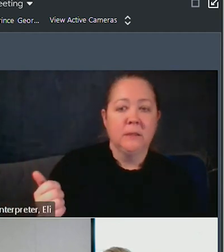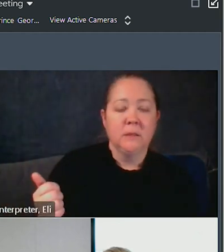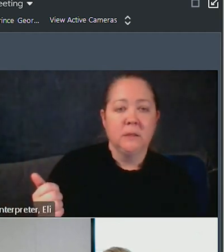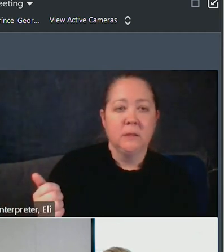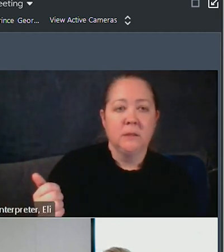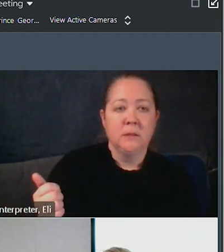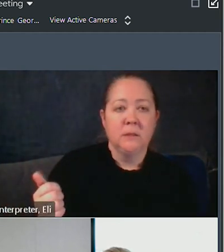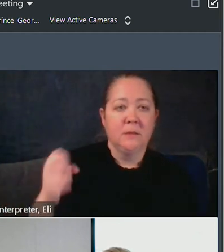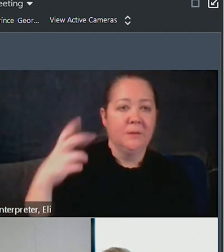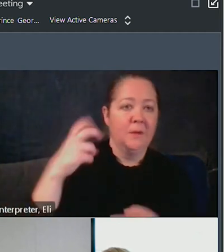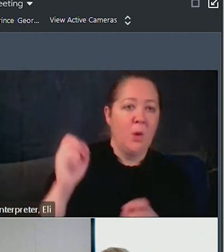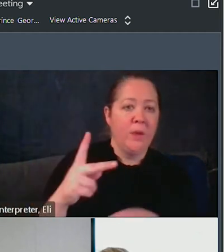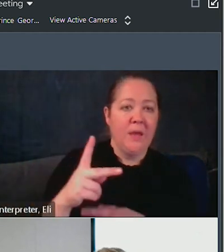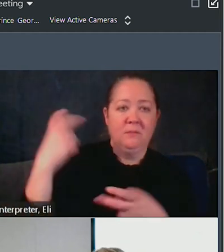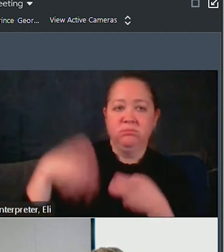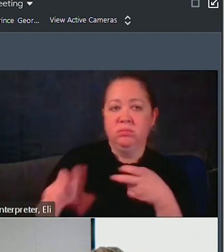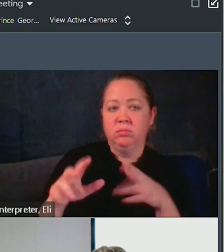and the folks that you represent.